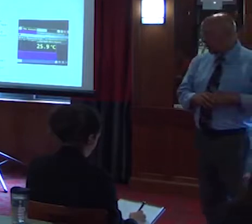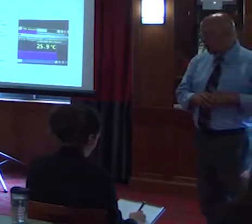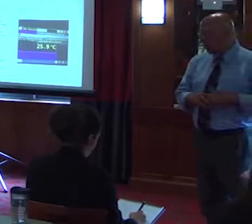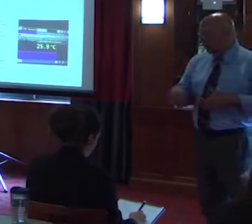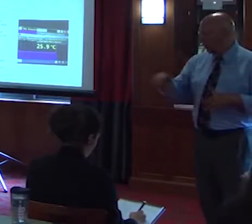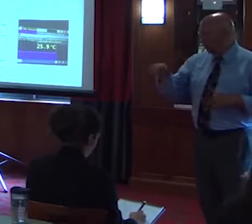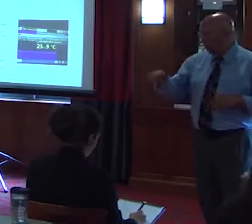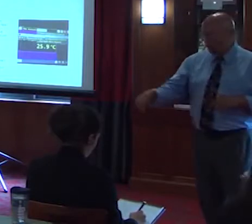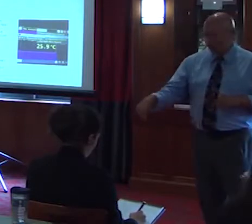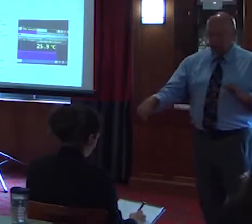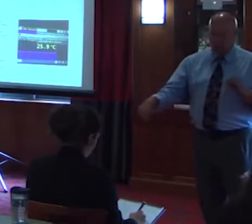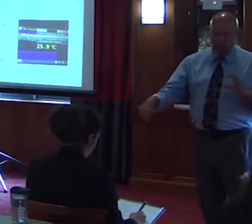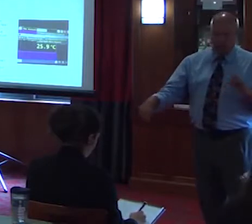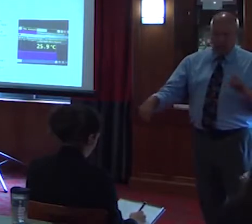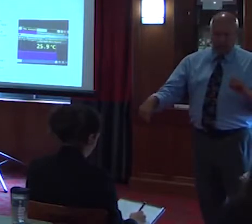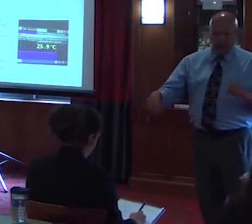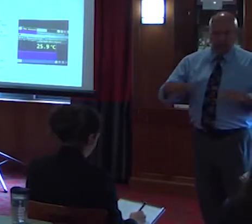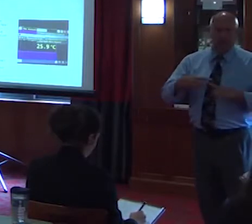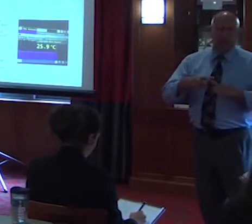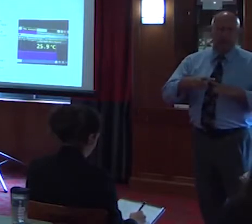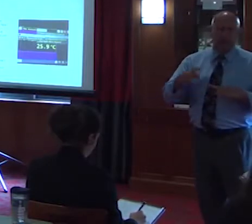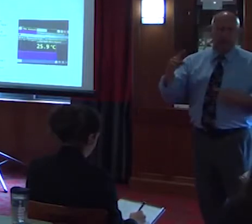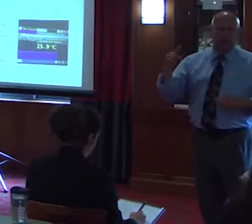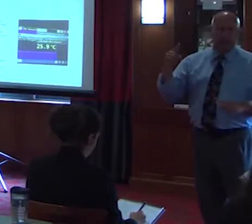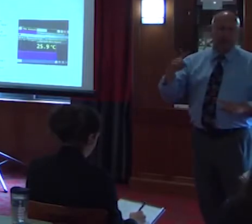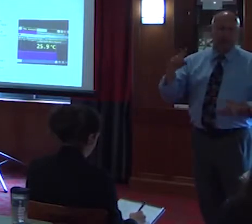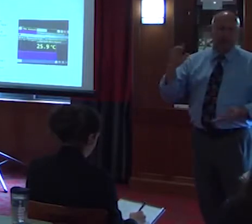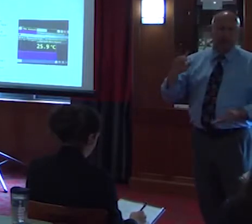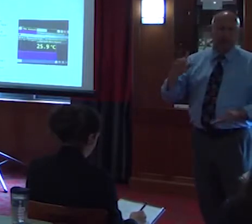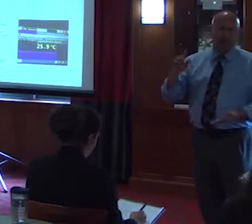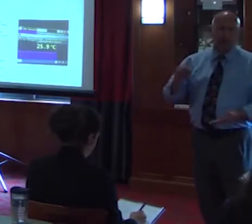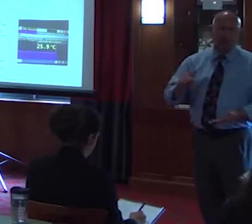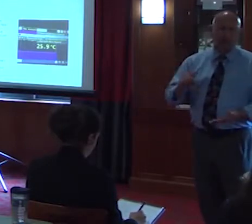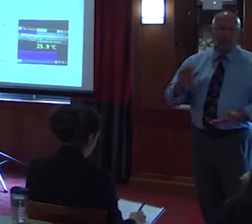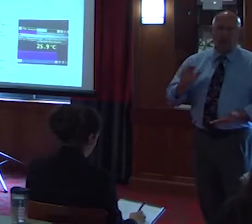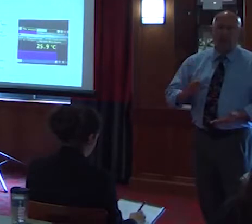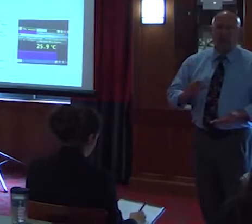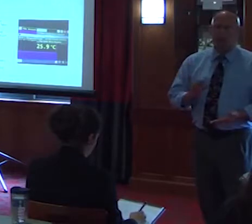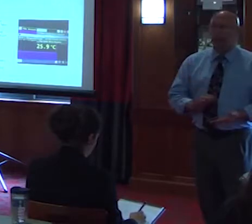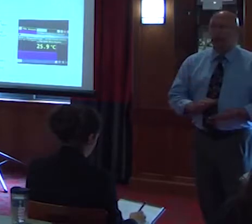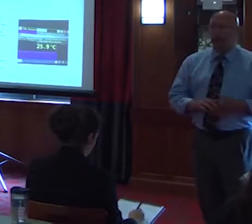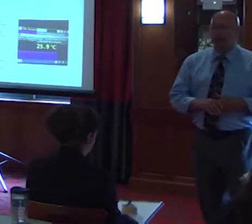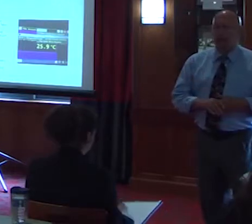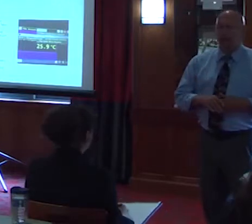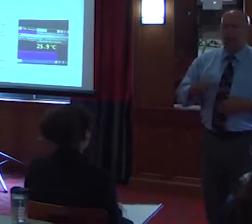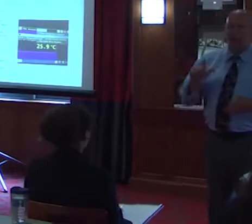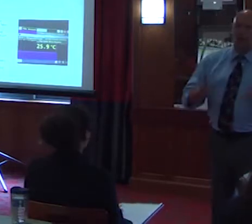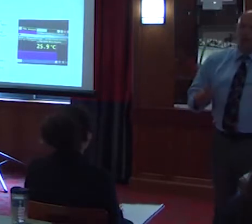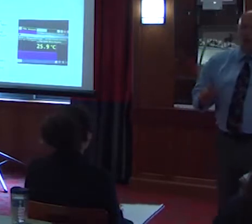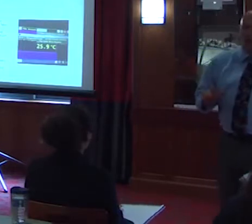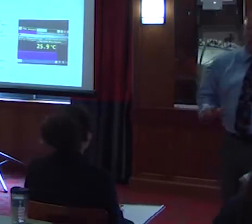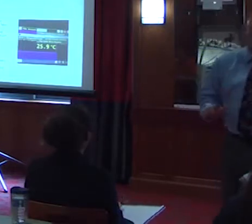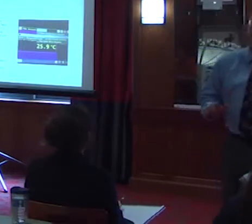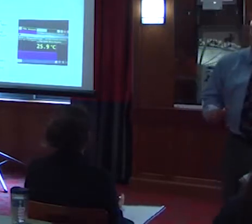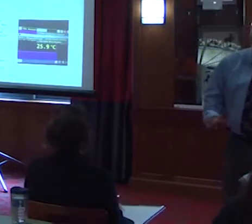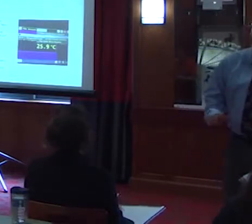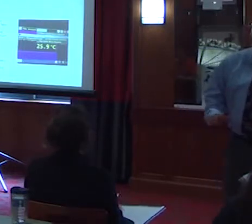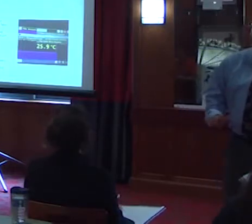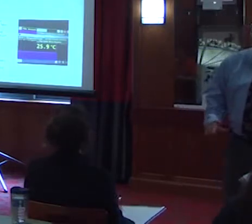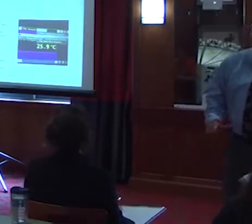Do you have any questions right now? Anybody? And remember, if you do this-- [Woman] it doesn't have-- It won't be helpful. So does anyone have questions? [Man] I guess, are you familiar with the LabQuest Minis? Yes.